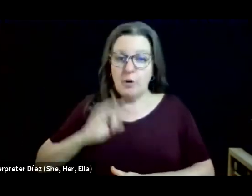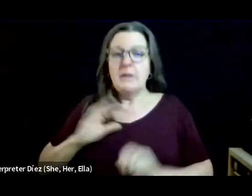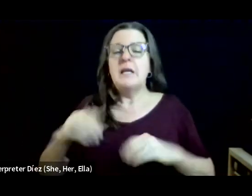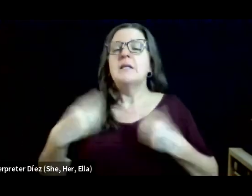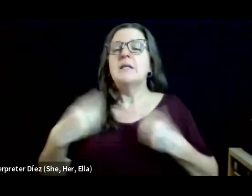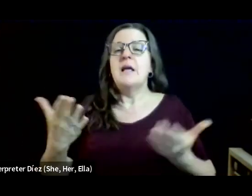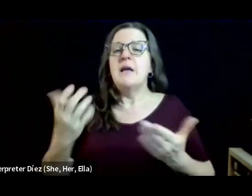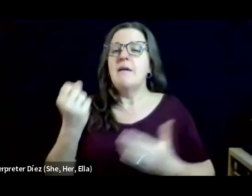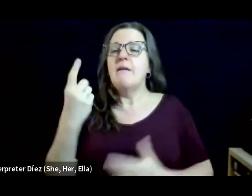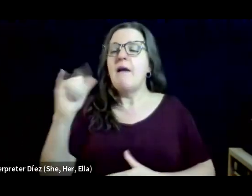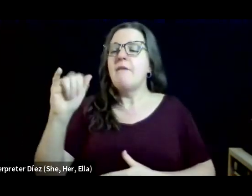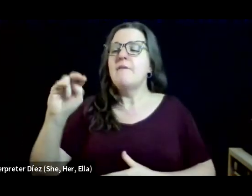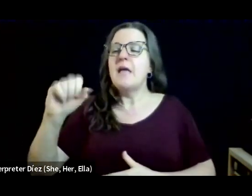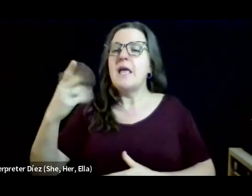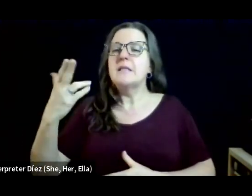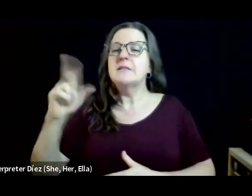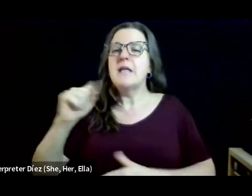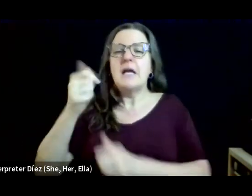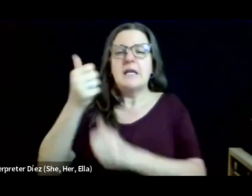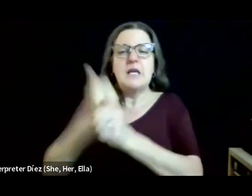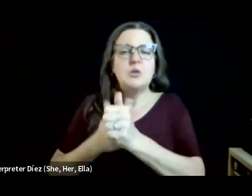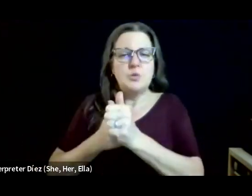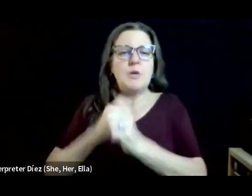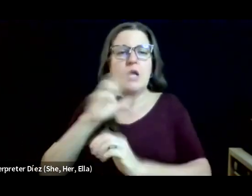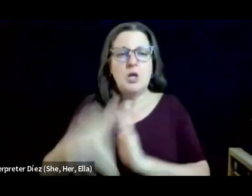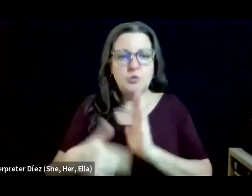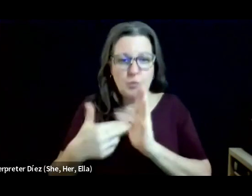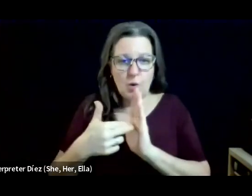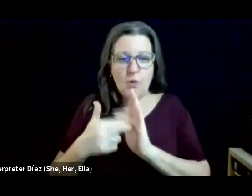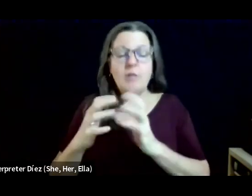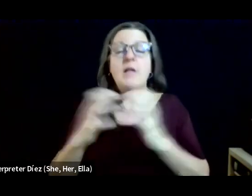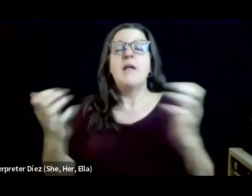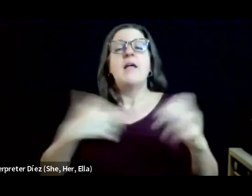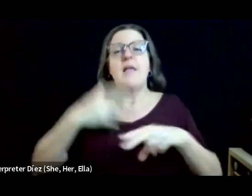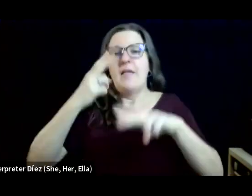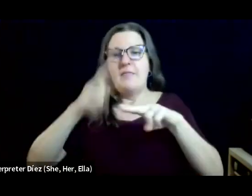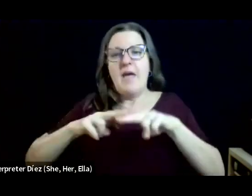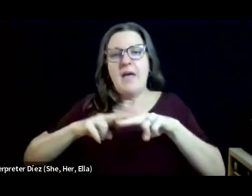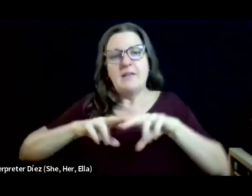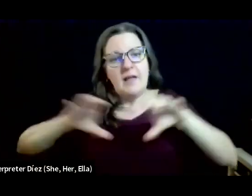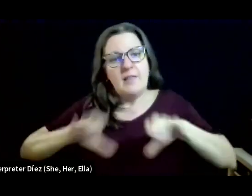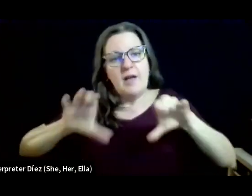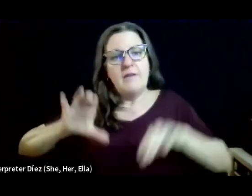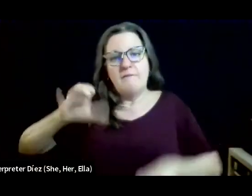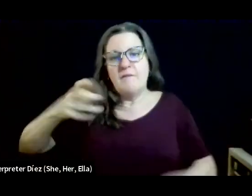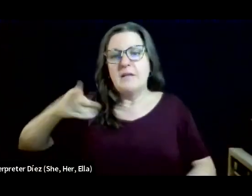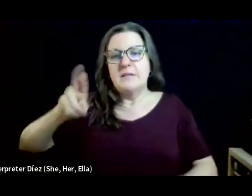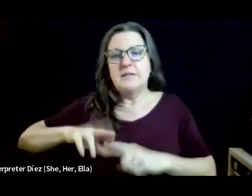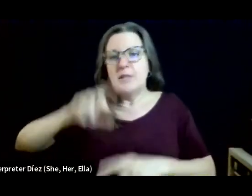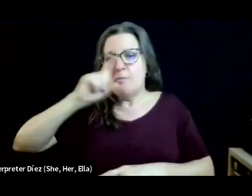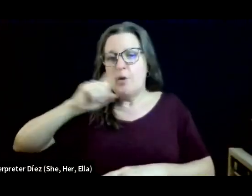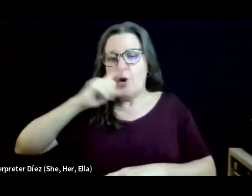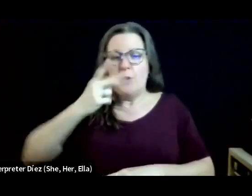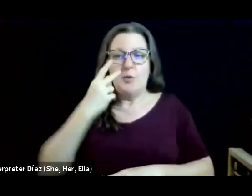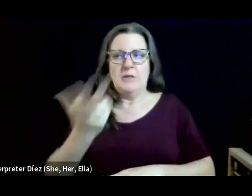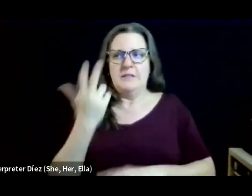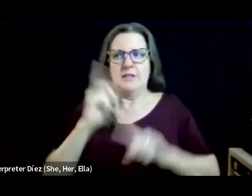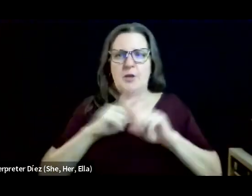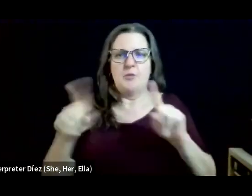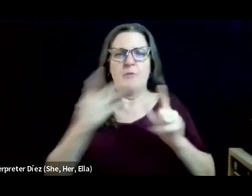a lot of fun performing CPR on the mannequins. As you can see, the three different, uh, sections of the video where they were doing CPR.